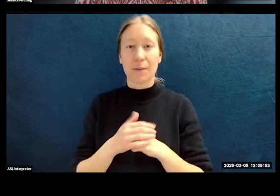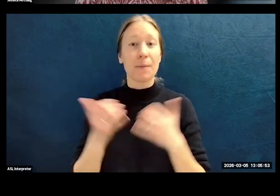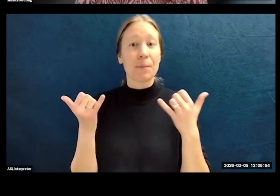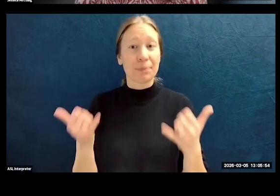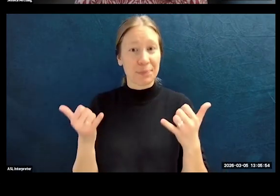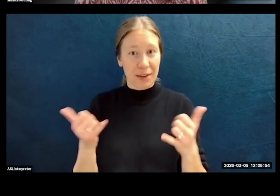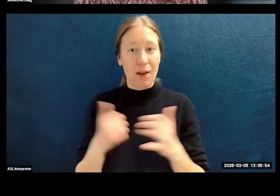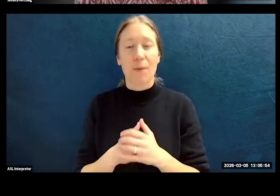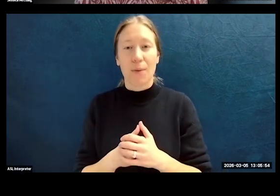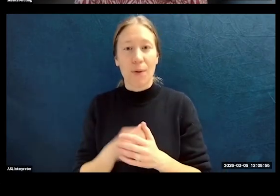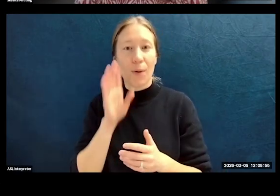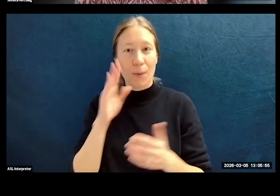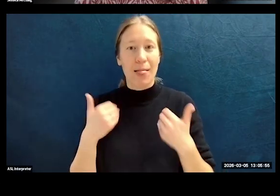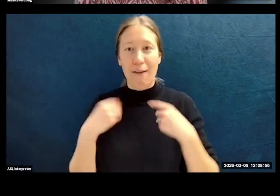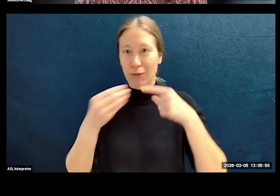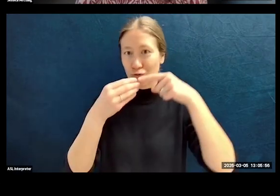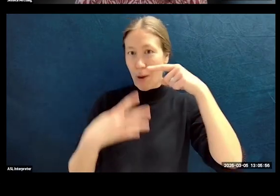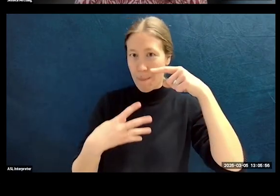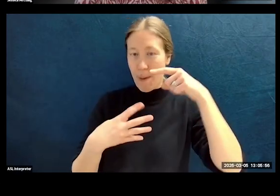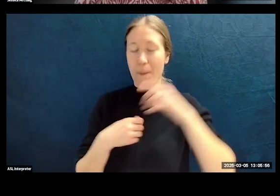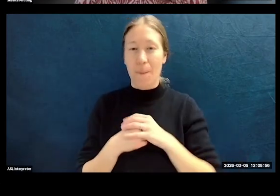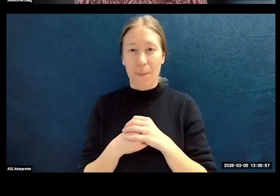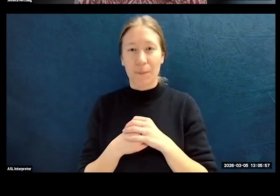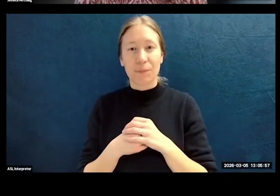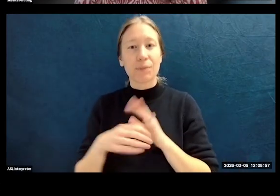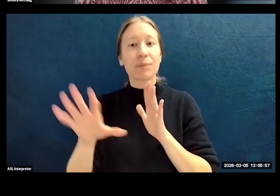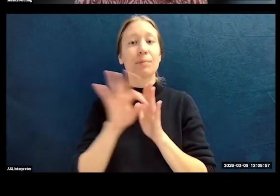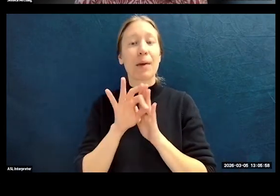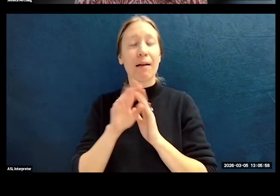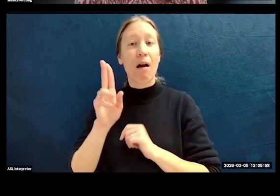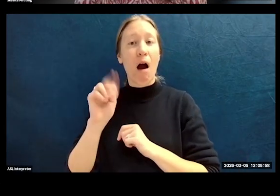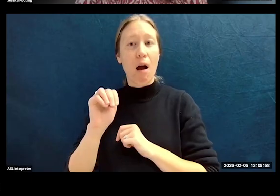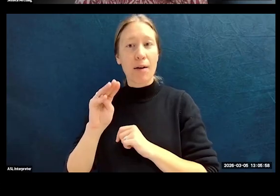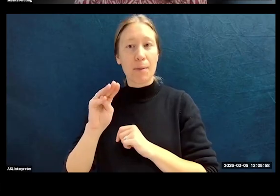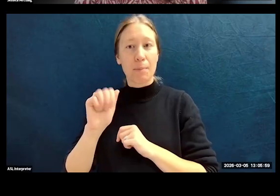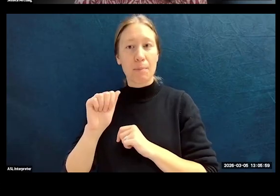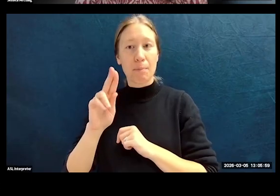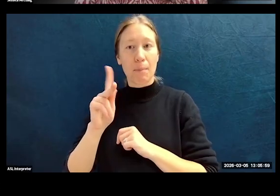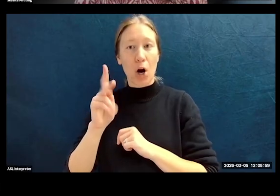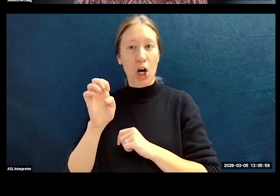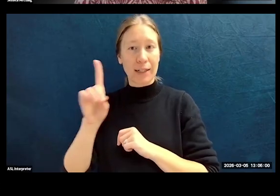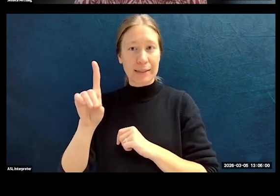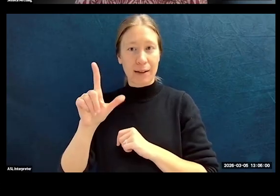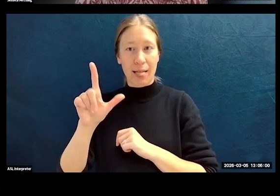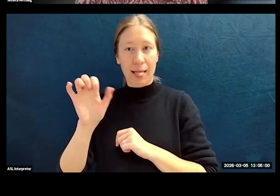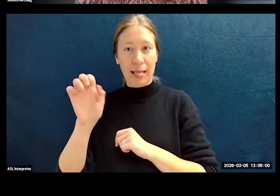to use the dropdown menu to select unmarked links. Once unmarked links is selected,